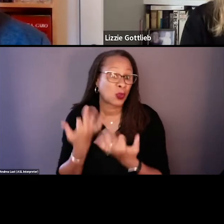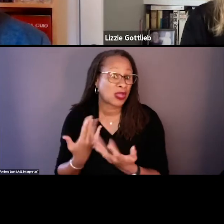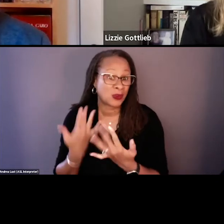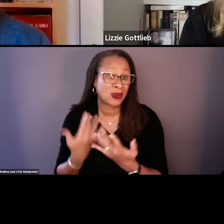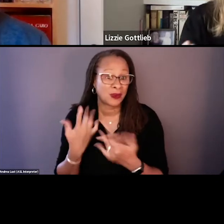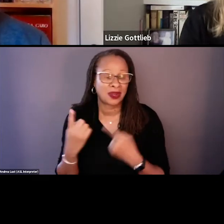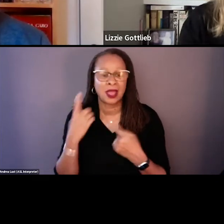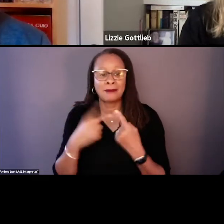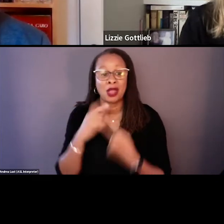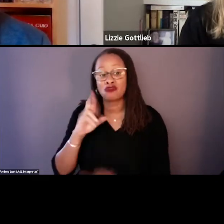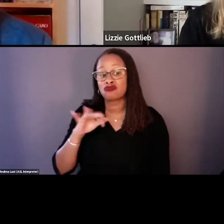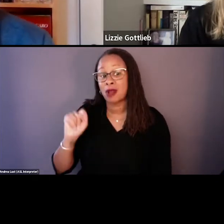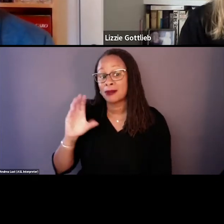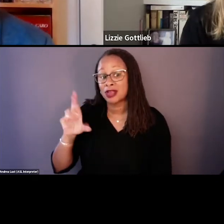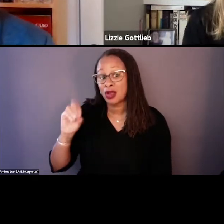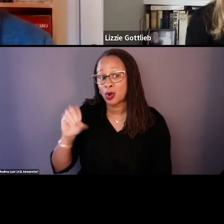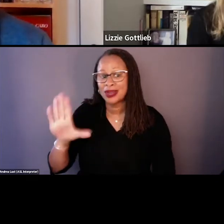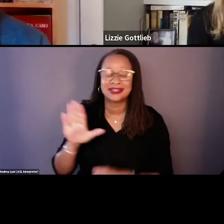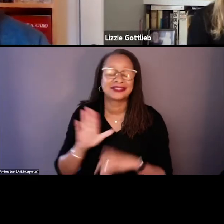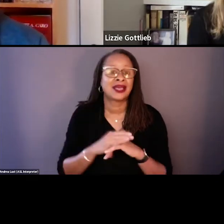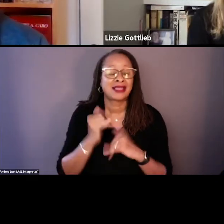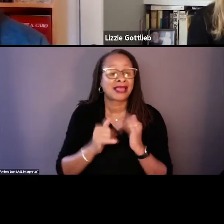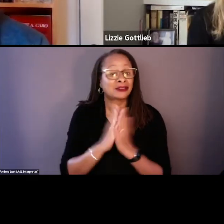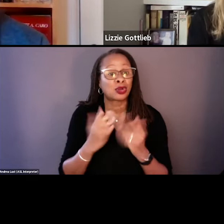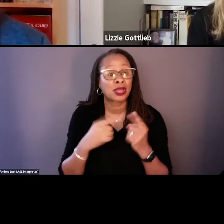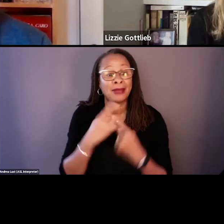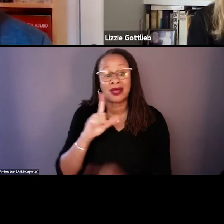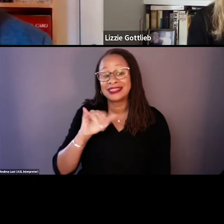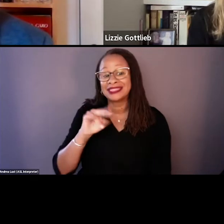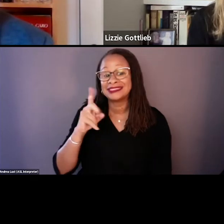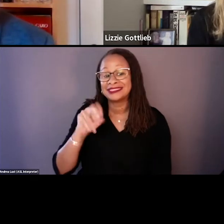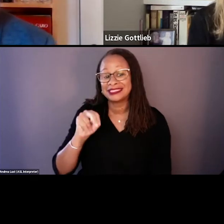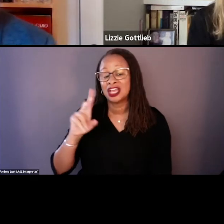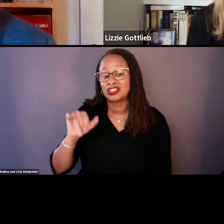in the interest of speeding up this process. (Robert chuckles) And I really, the next day I went on a walk,